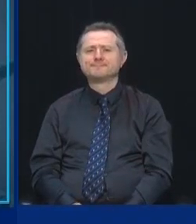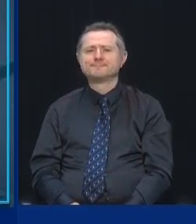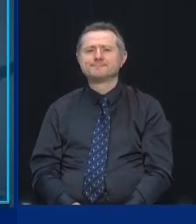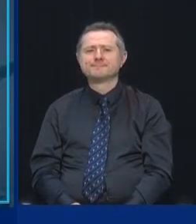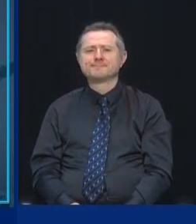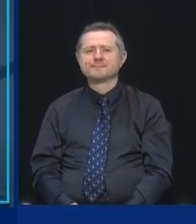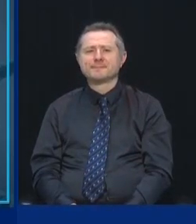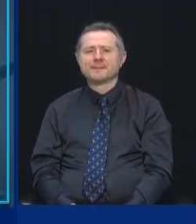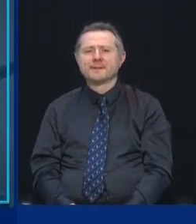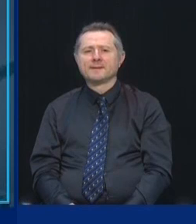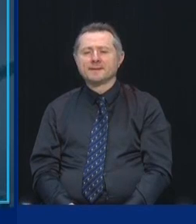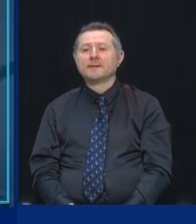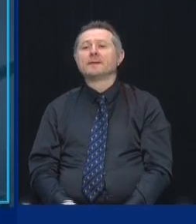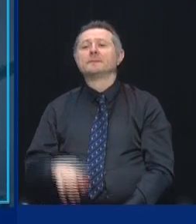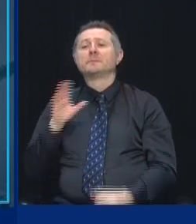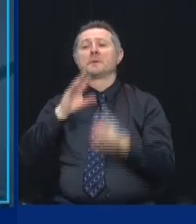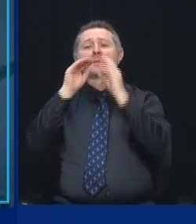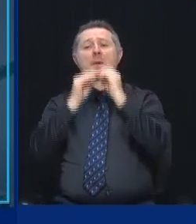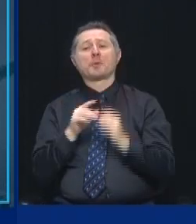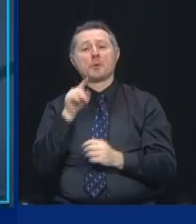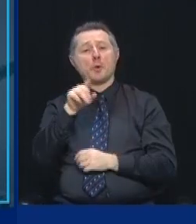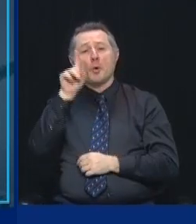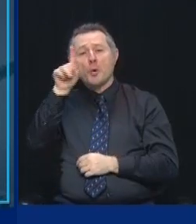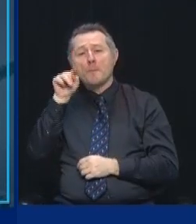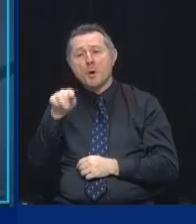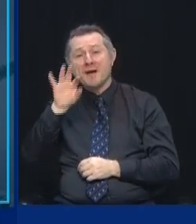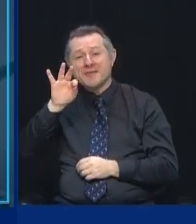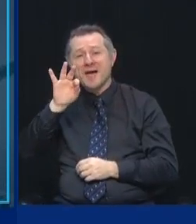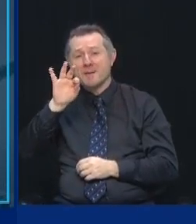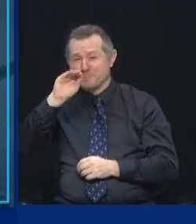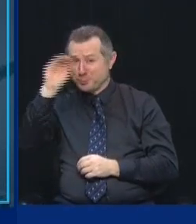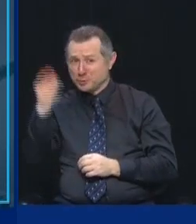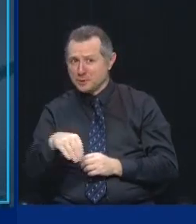VACCINATED. OKAY?